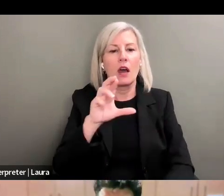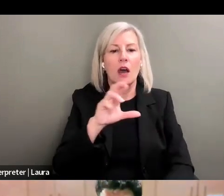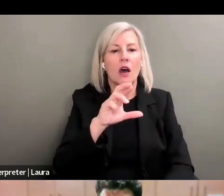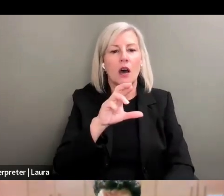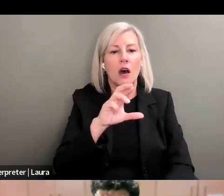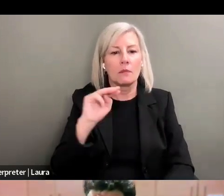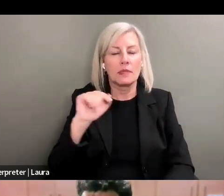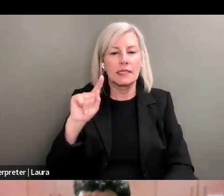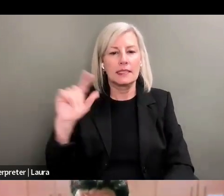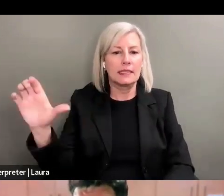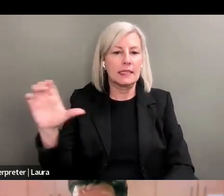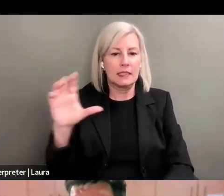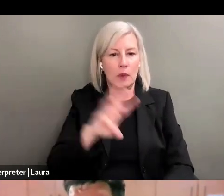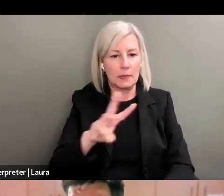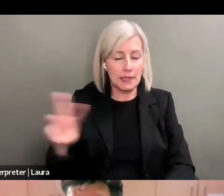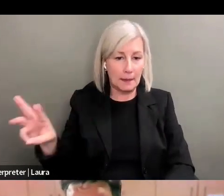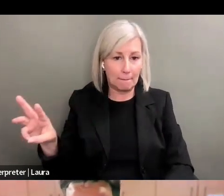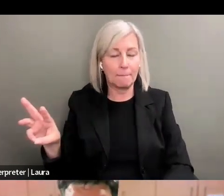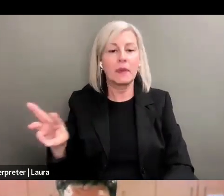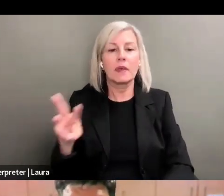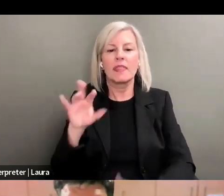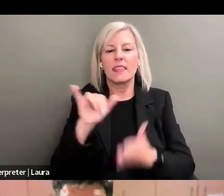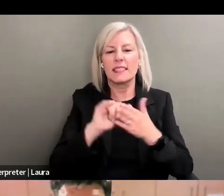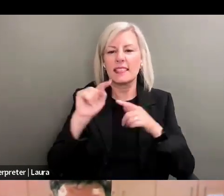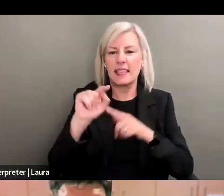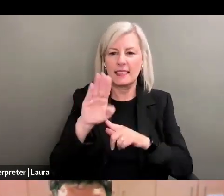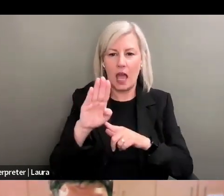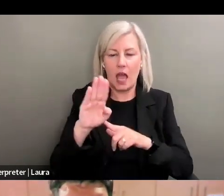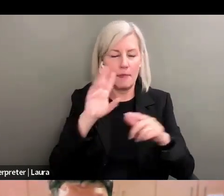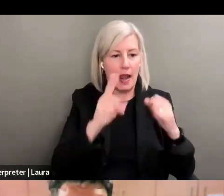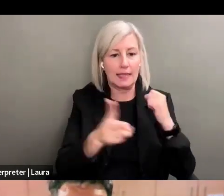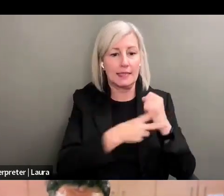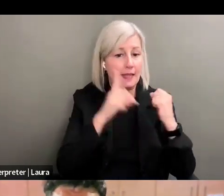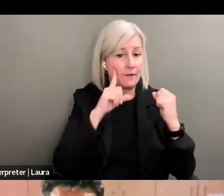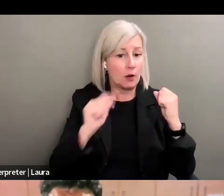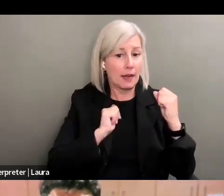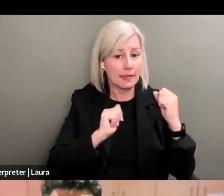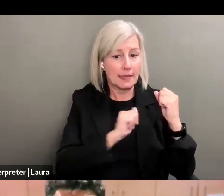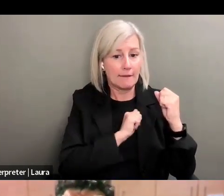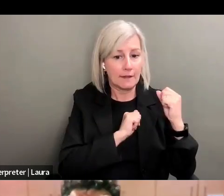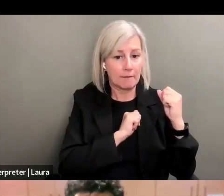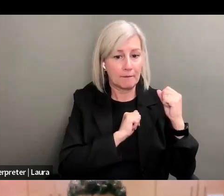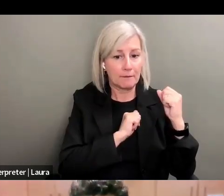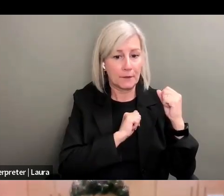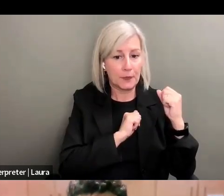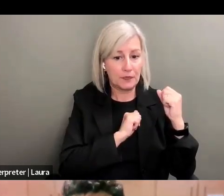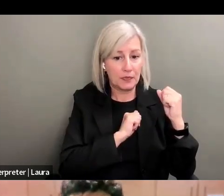This is a tab that I have flagged for myself because, if you go to the resources